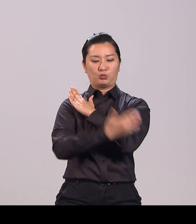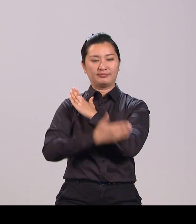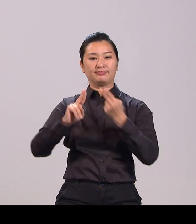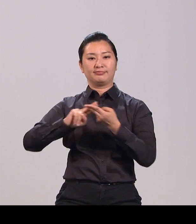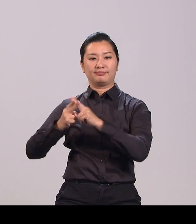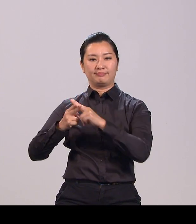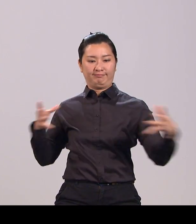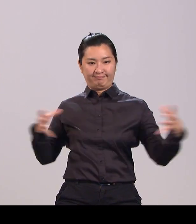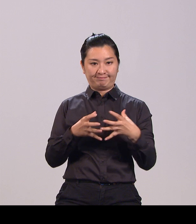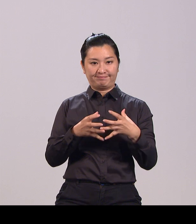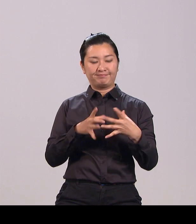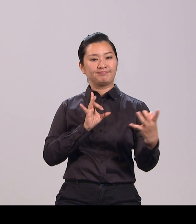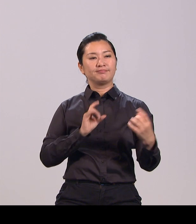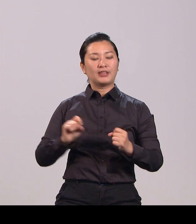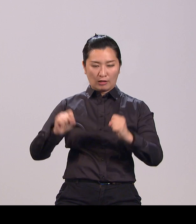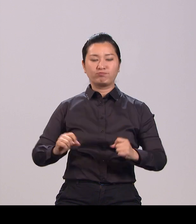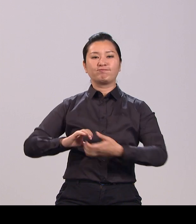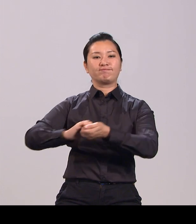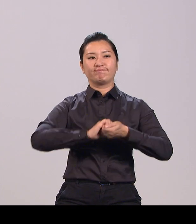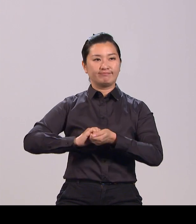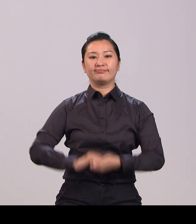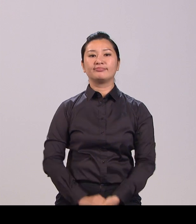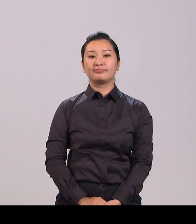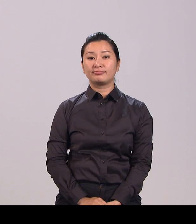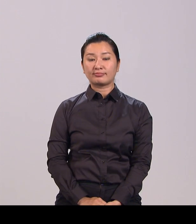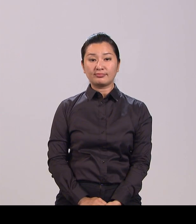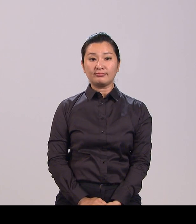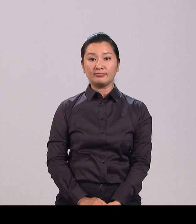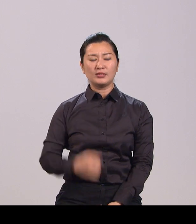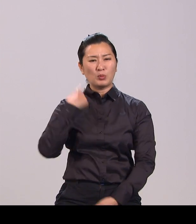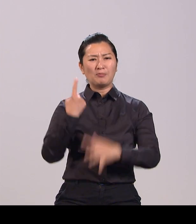Almost every day, we read of new attacks somewhere: US, Europe, the Middle East;